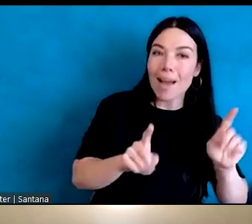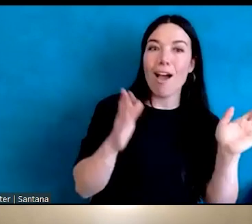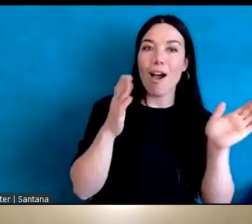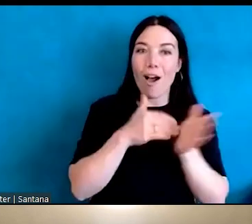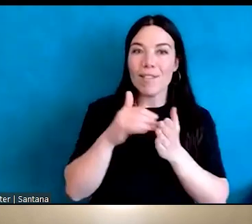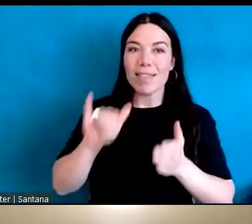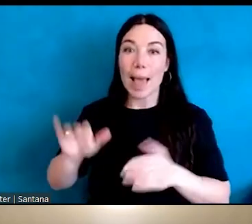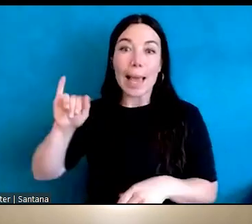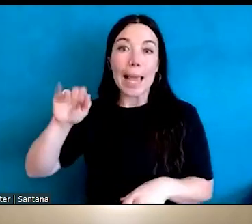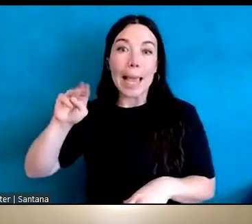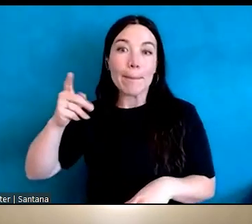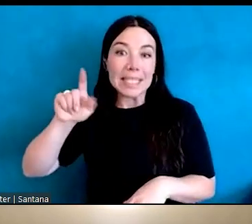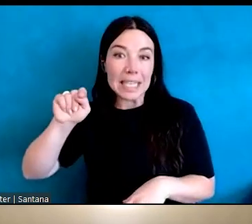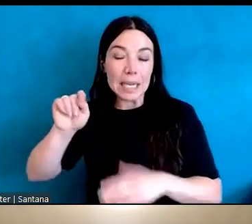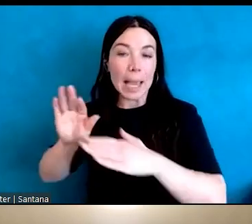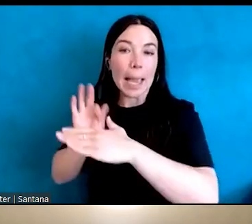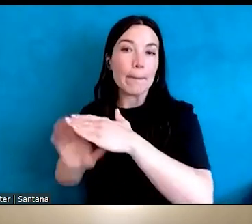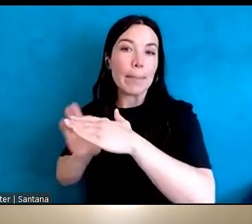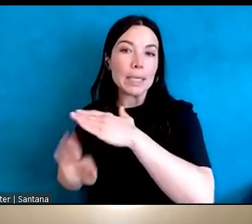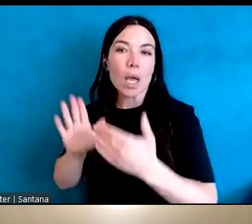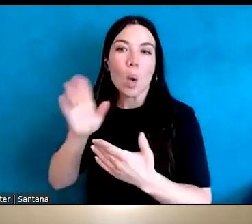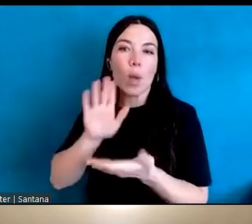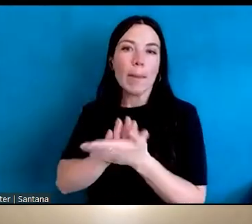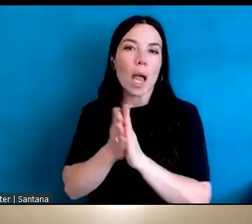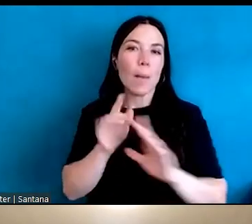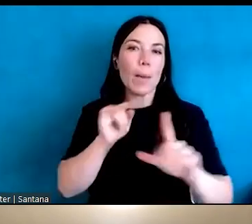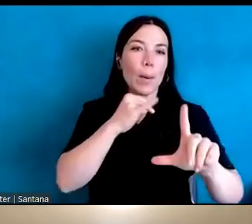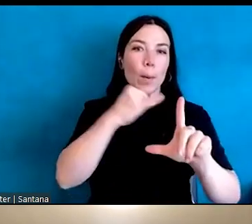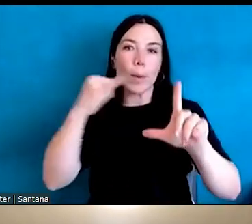And this is because it's driven by an error based learning mechanism.